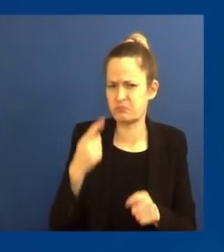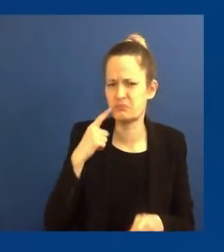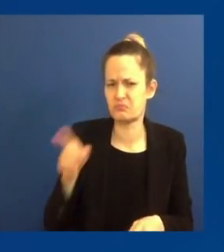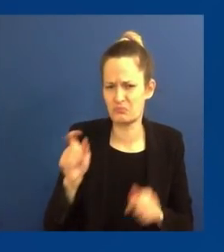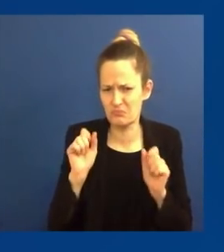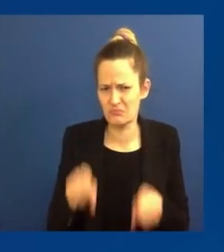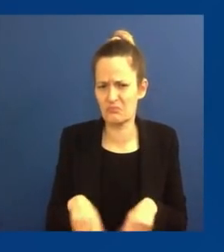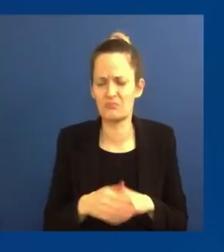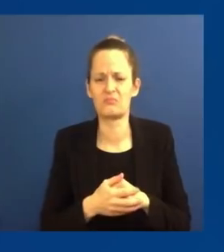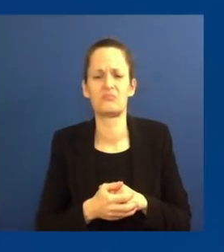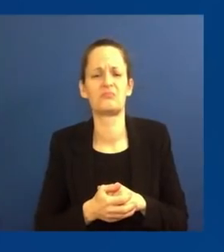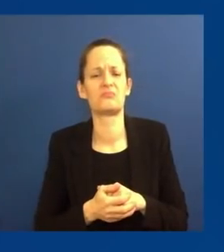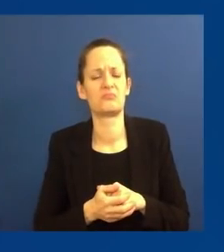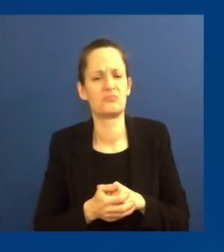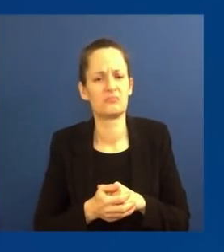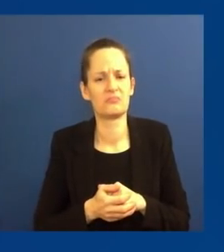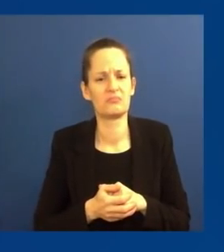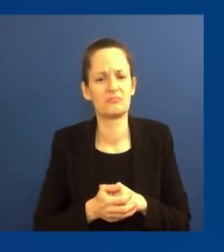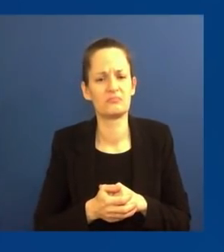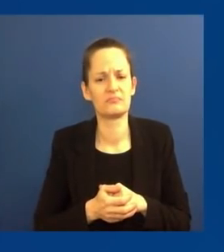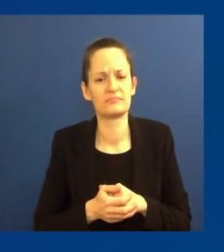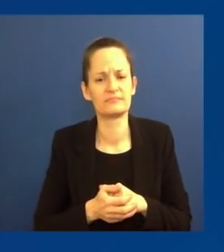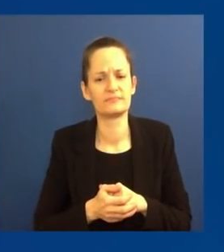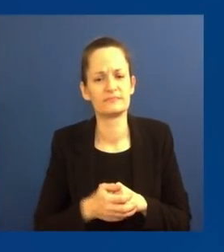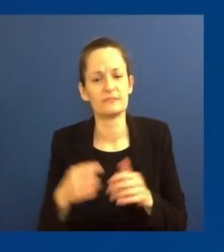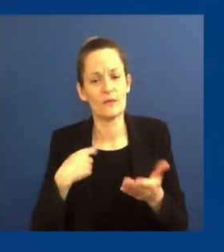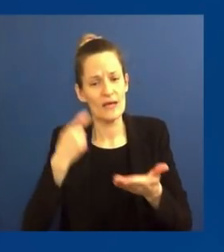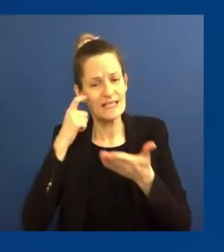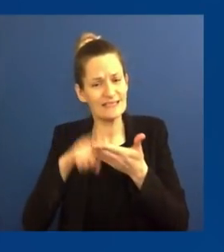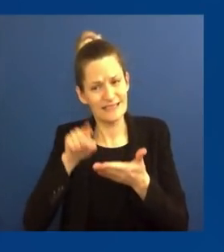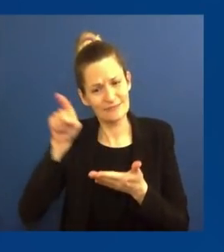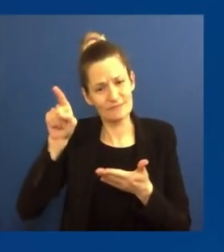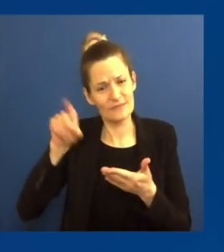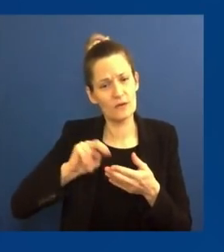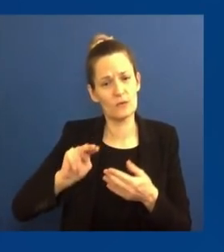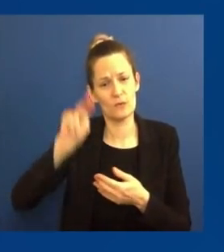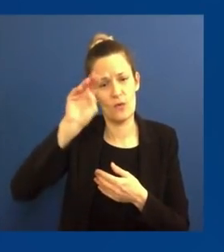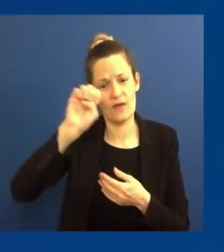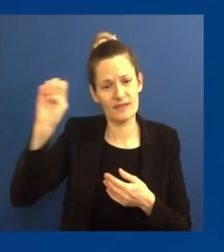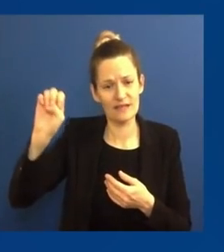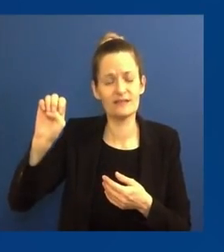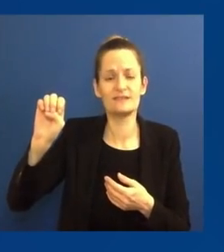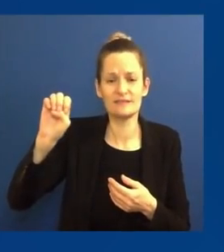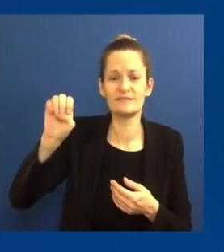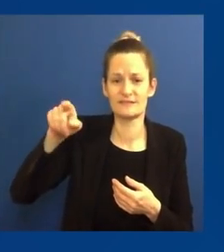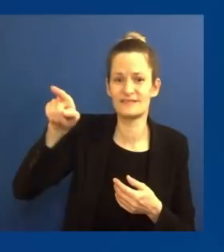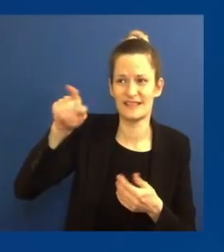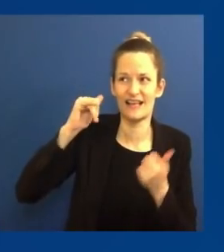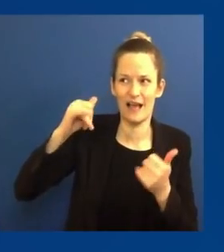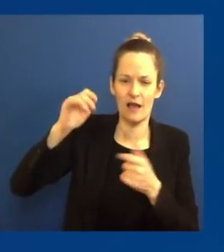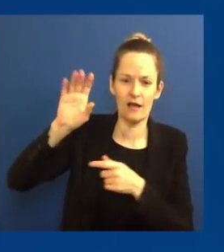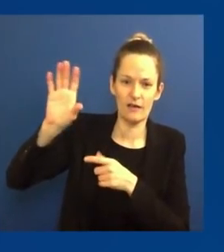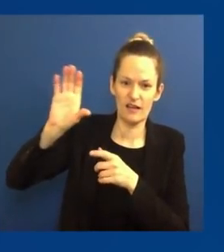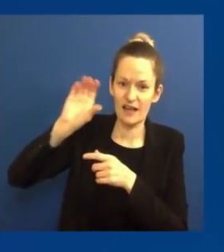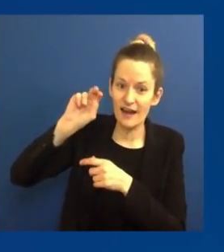So, areas of the Northeast -- New York, Rhode Island, Connecticut -- are really starting to come down. That also means that some areas are higher